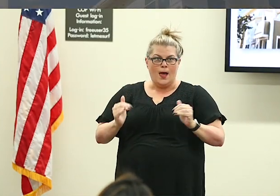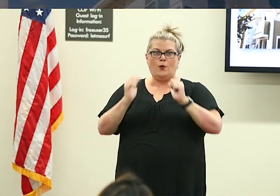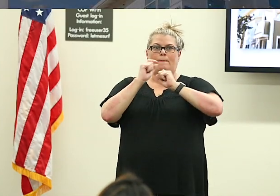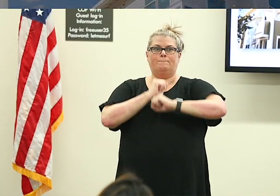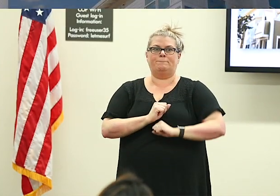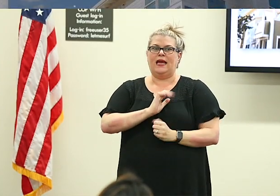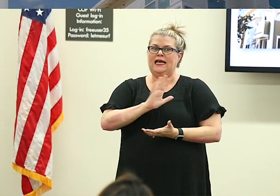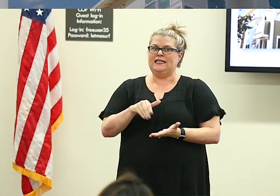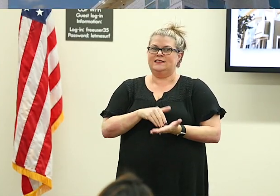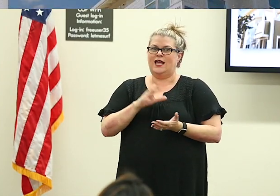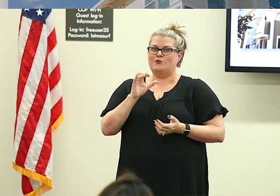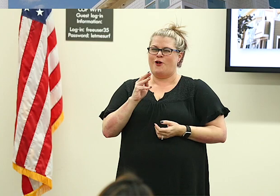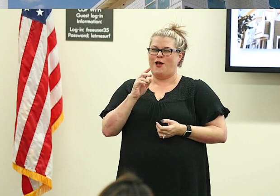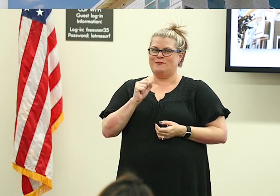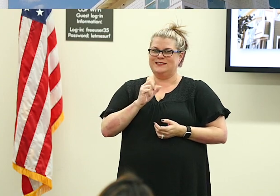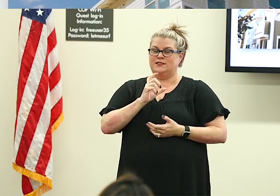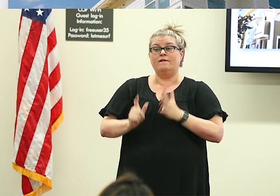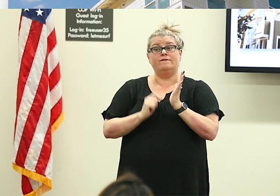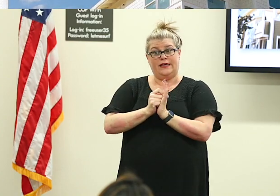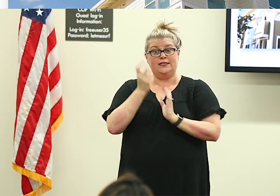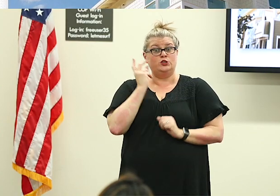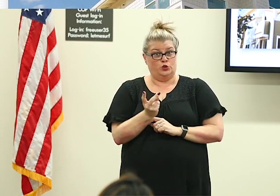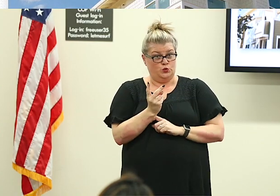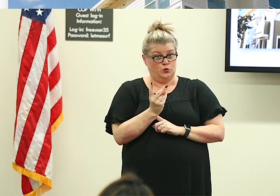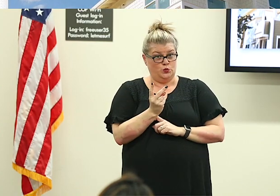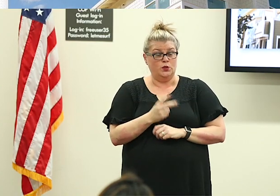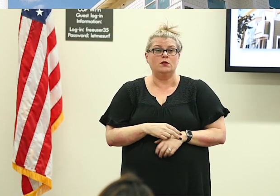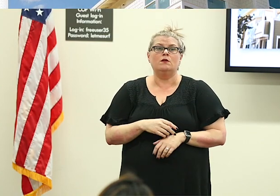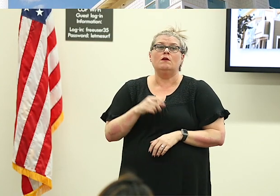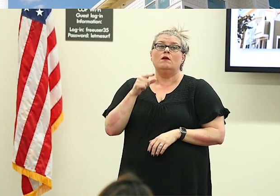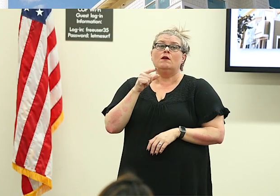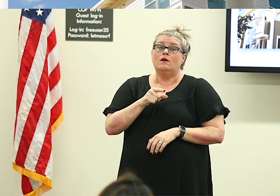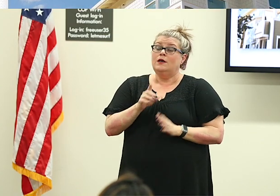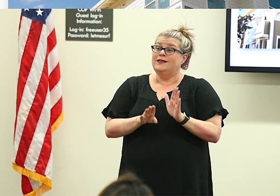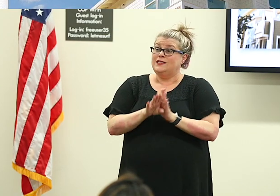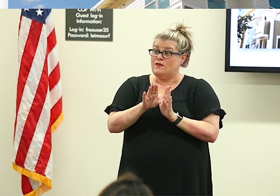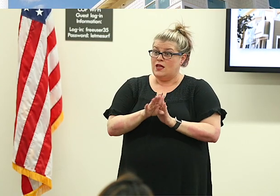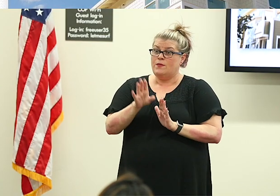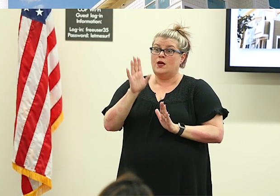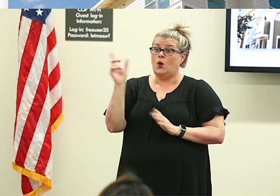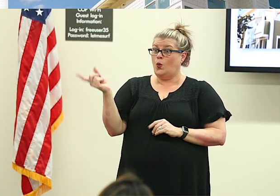Central Commons Phase II. The Central Commons development is located at